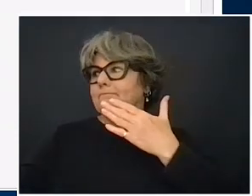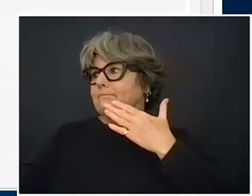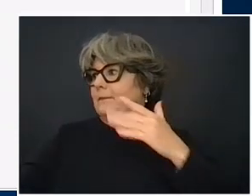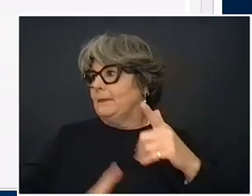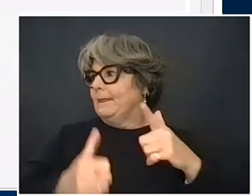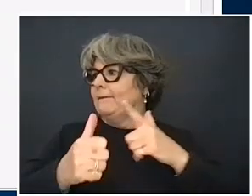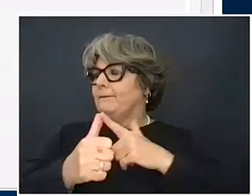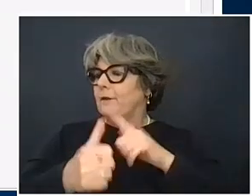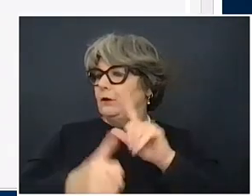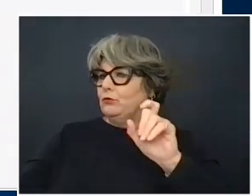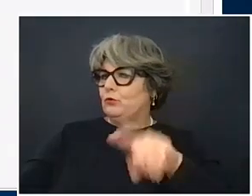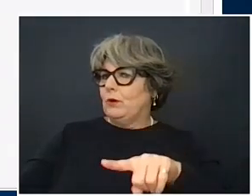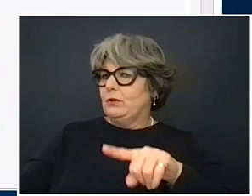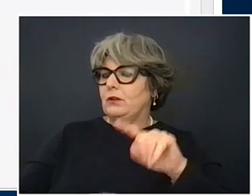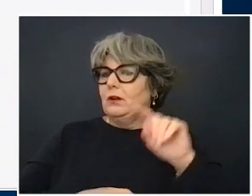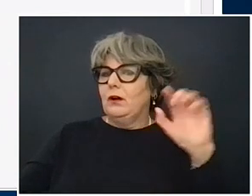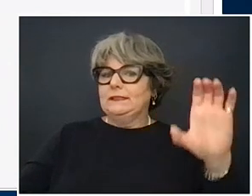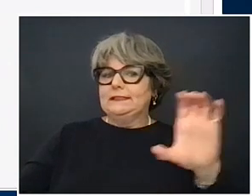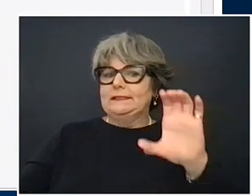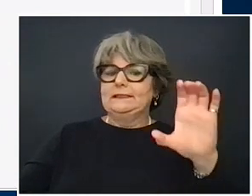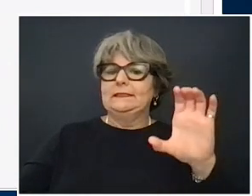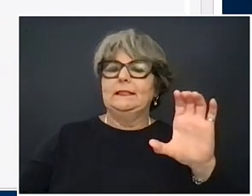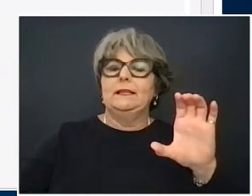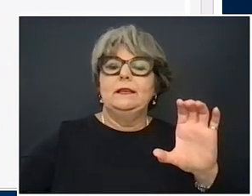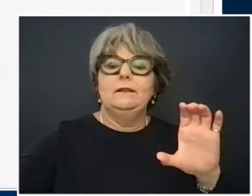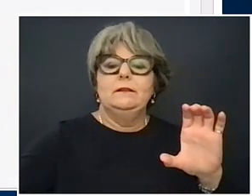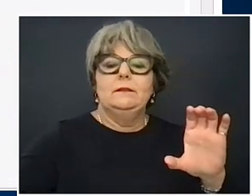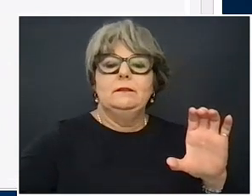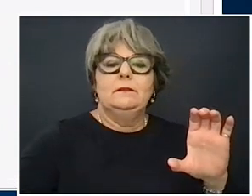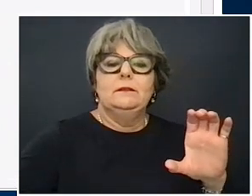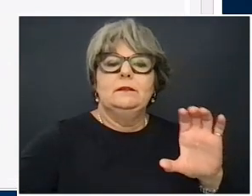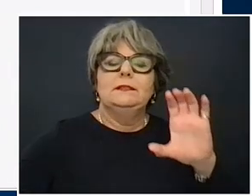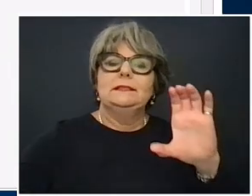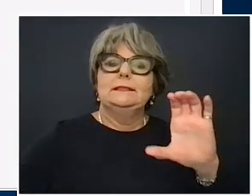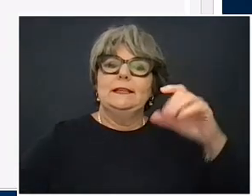So on (c)(1), am I reading this right,